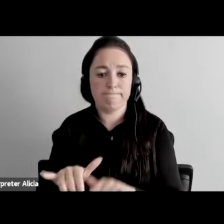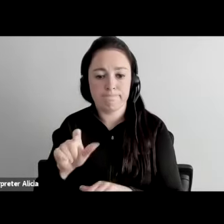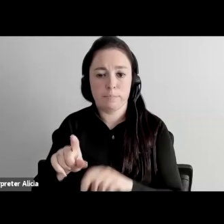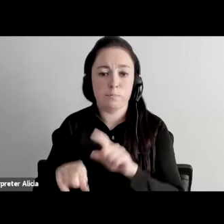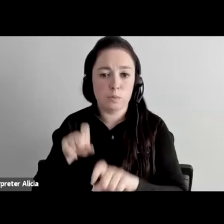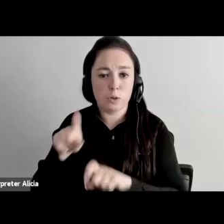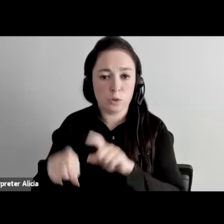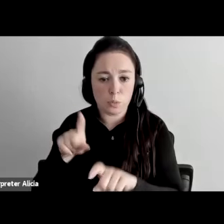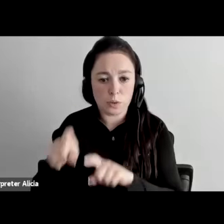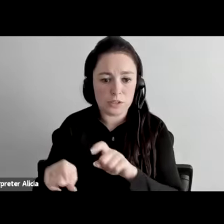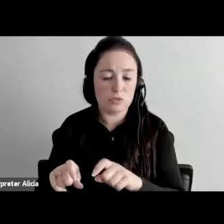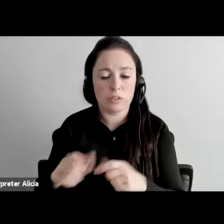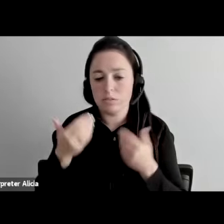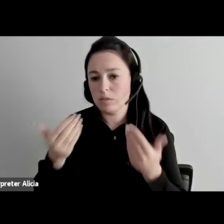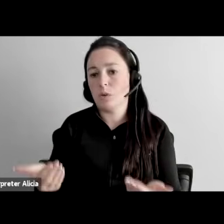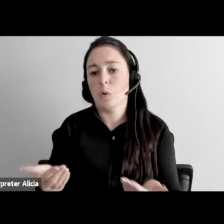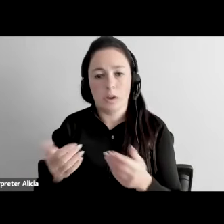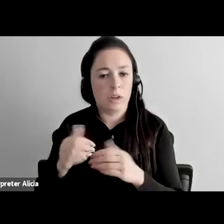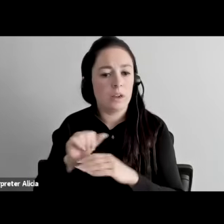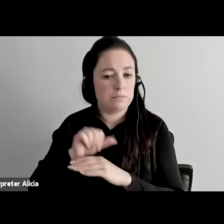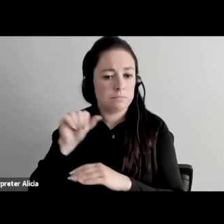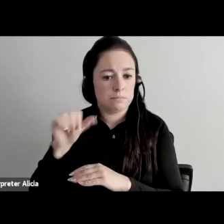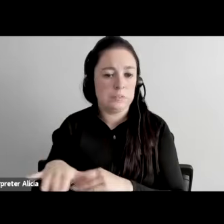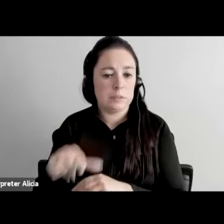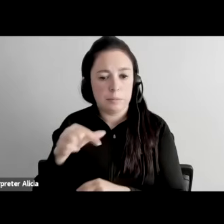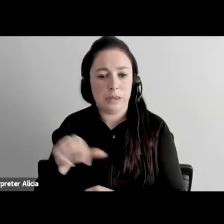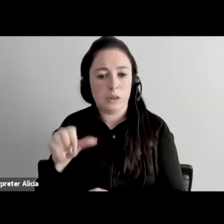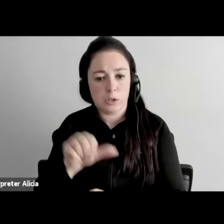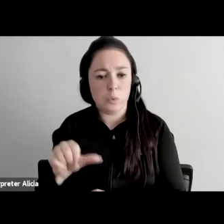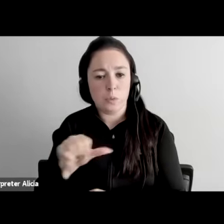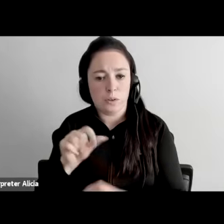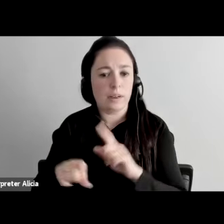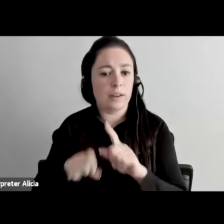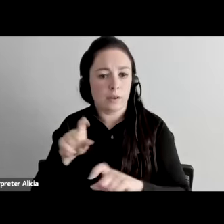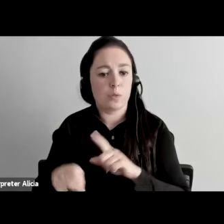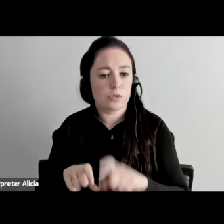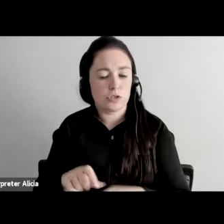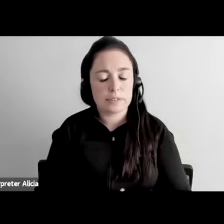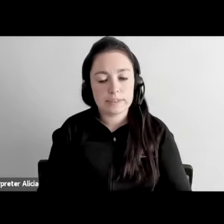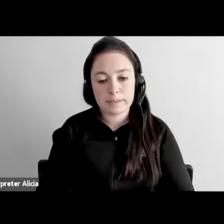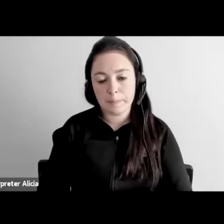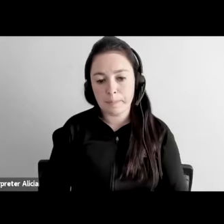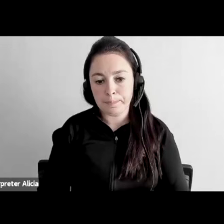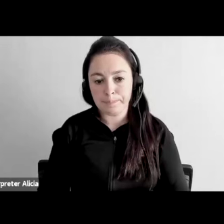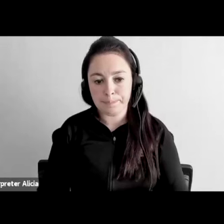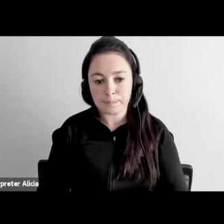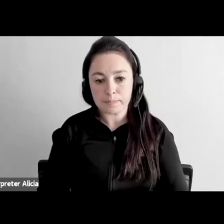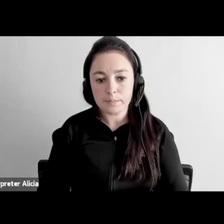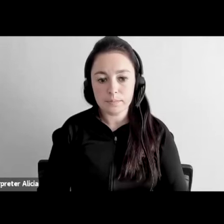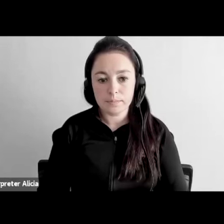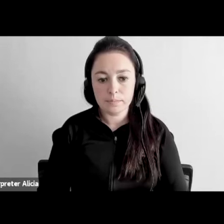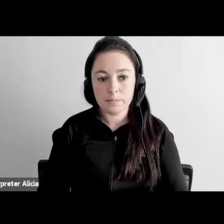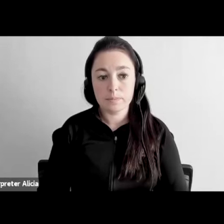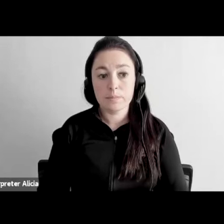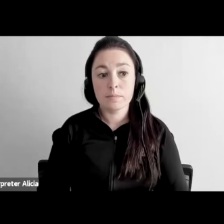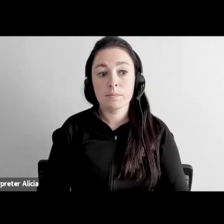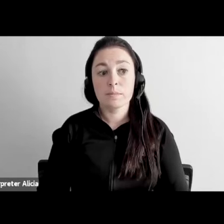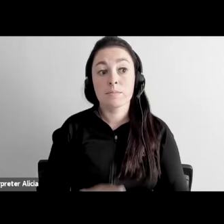submit your questions via the Q&A button. And if we run out of time and we're unable